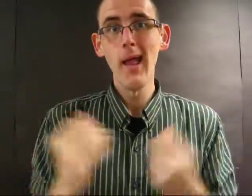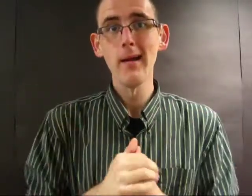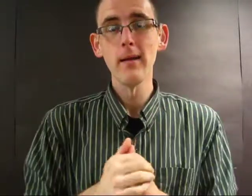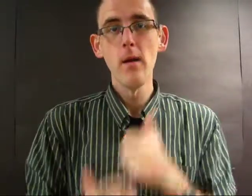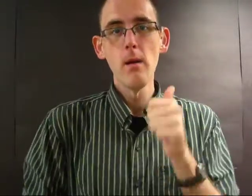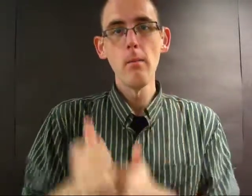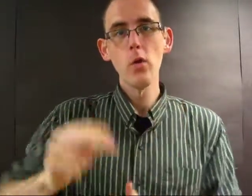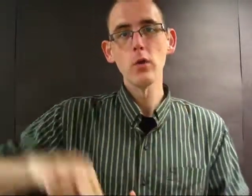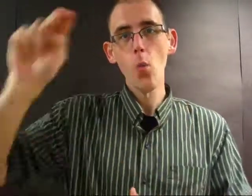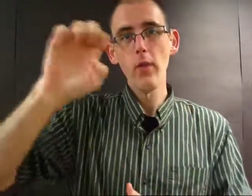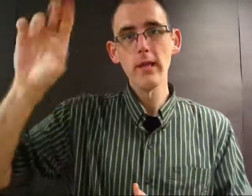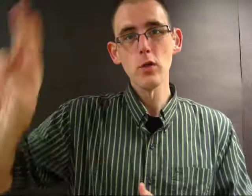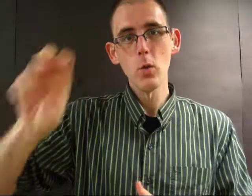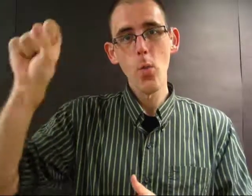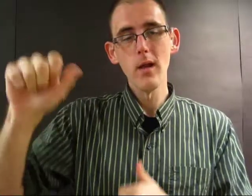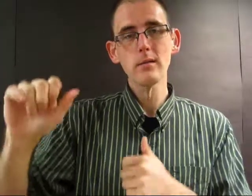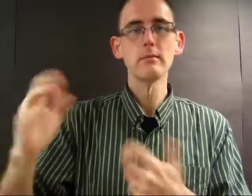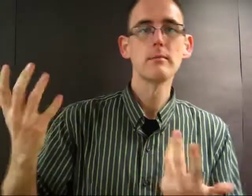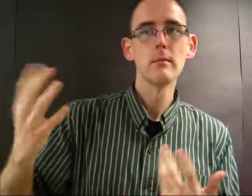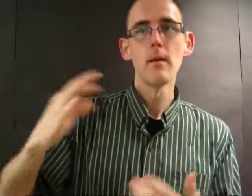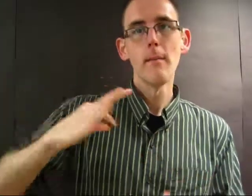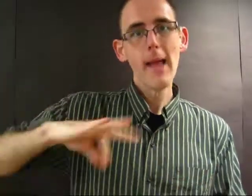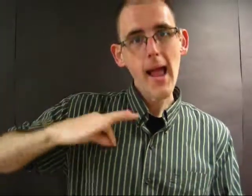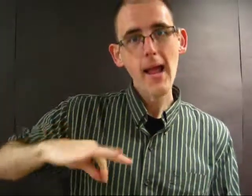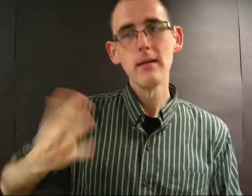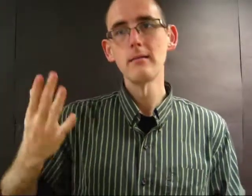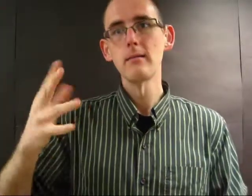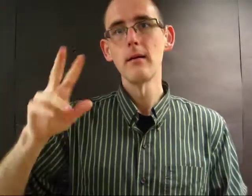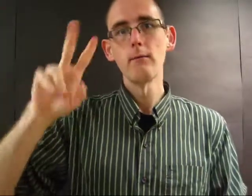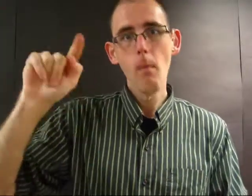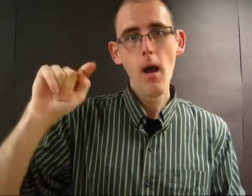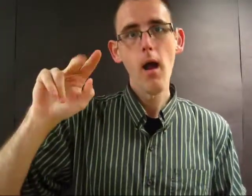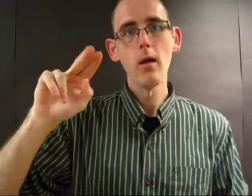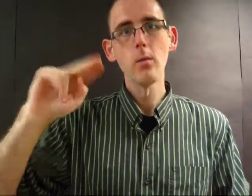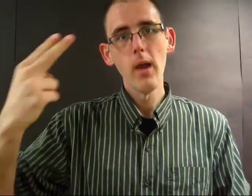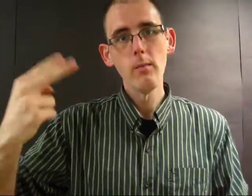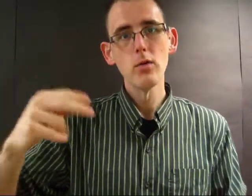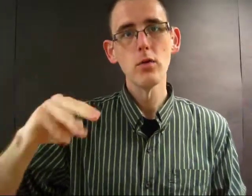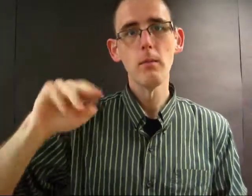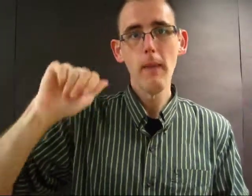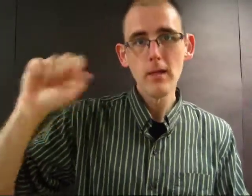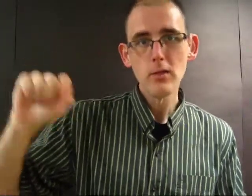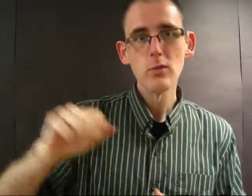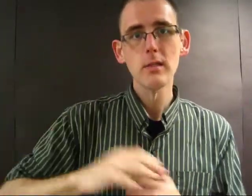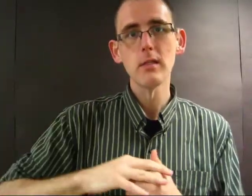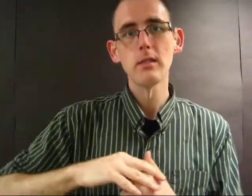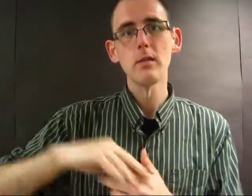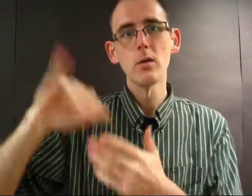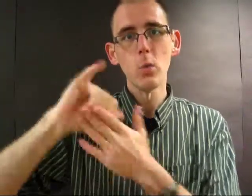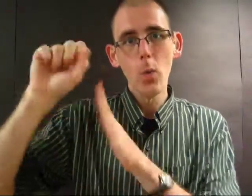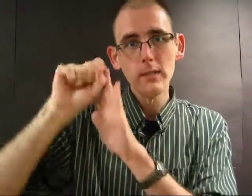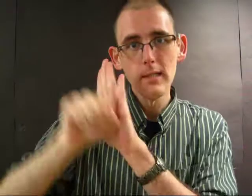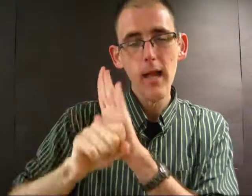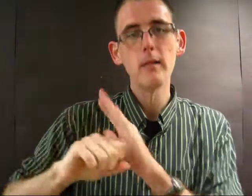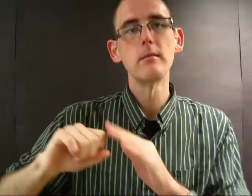We carved out most of the Northeast and gave it to Canada, including most of Maine, Vermont, New Hampshire, Massachusetts, and New York state,